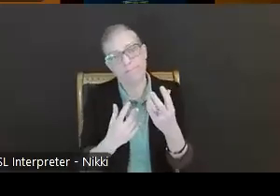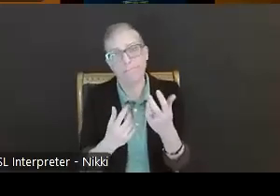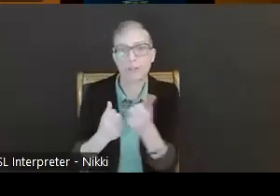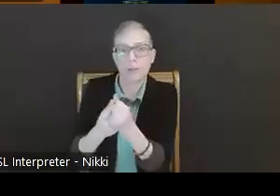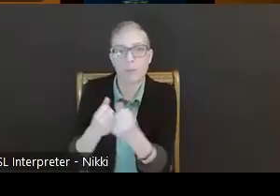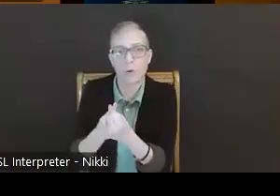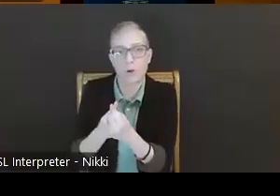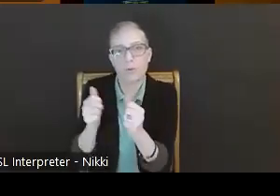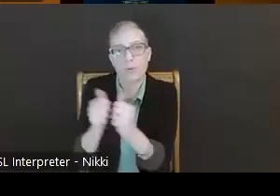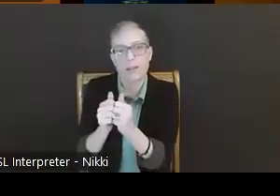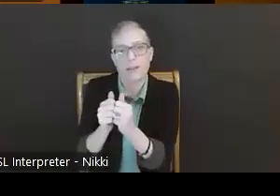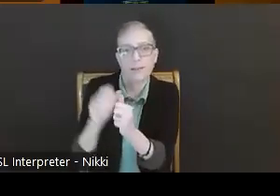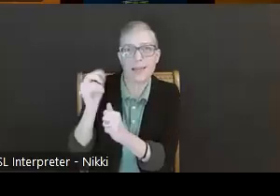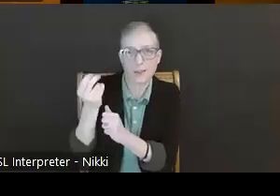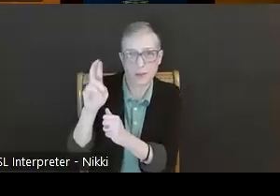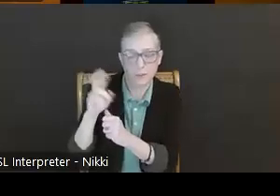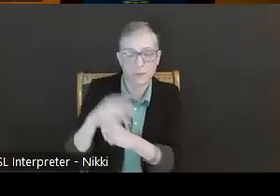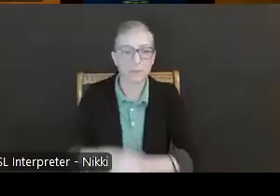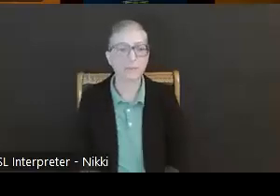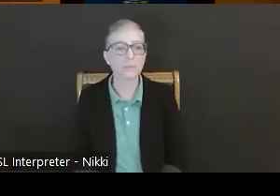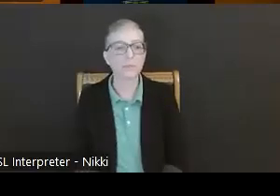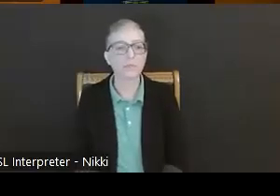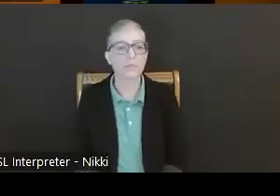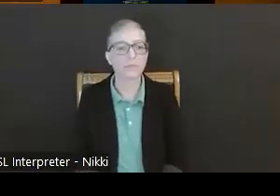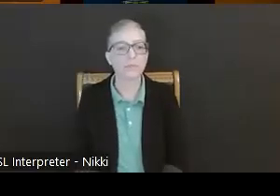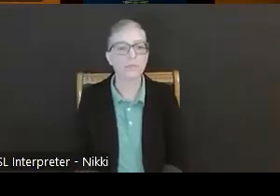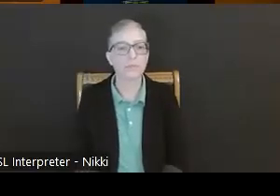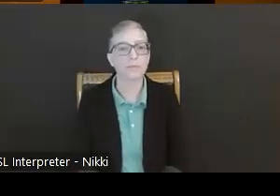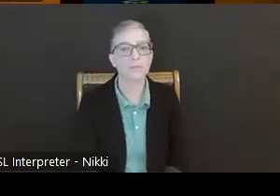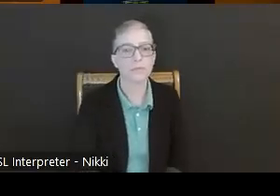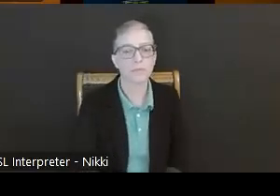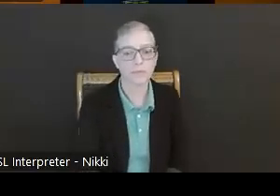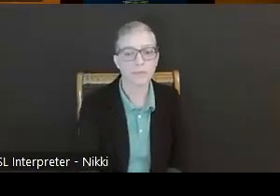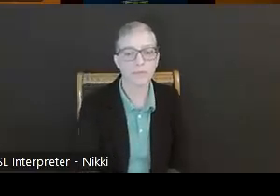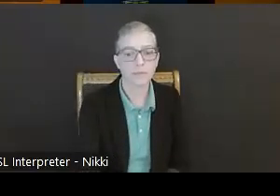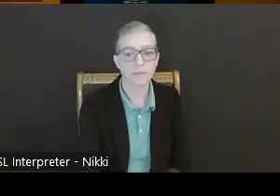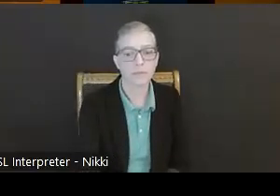quick overview of what I'll go through thinking about why dietic interventions matter specifically